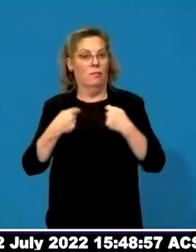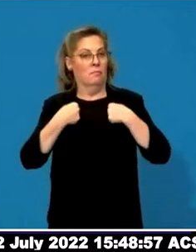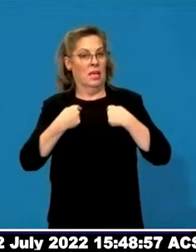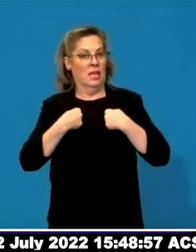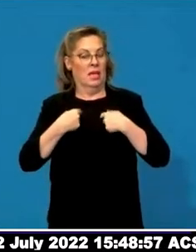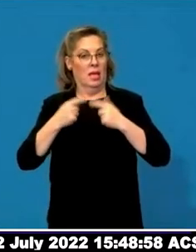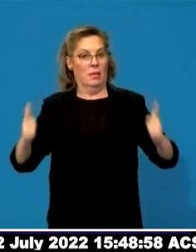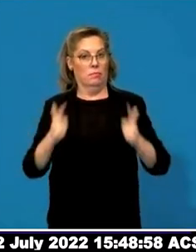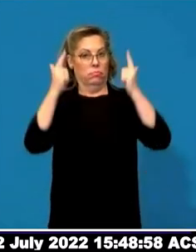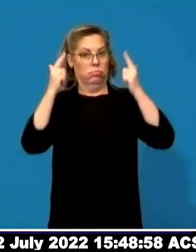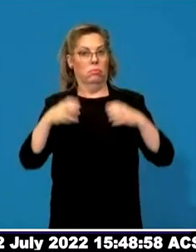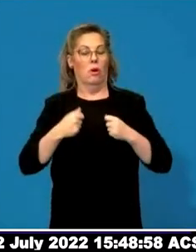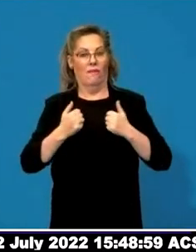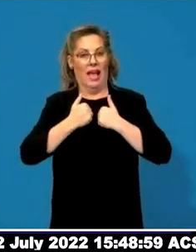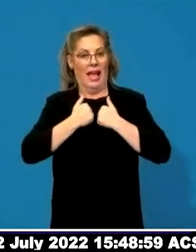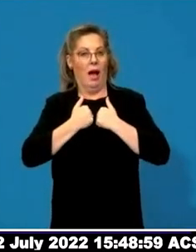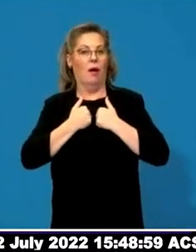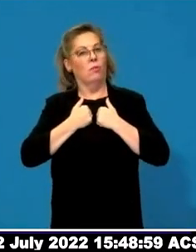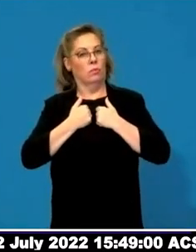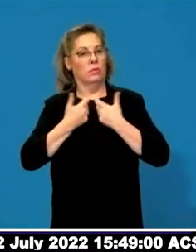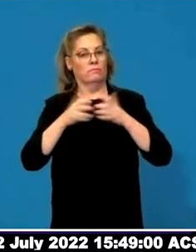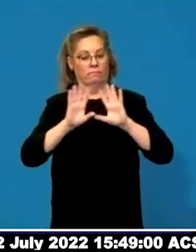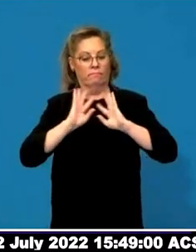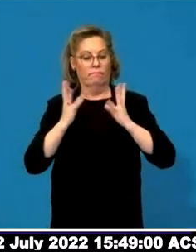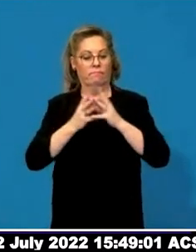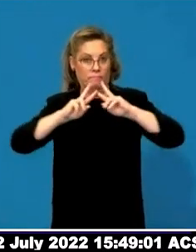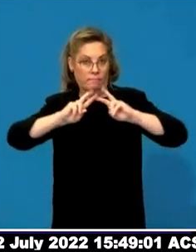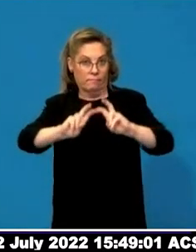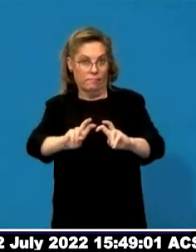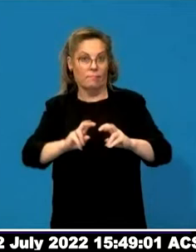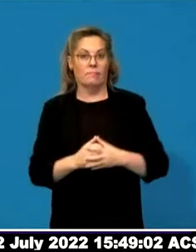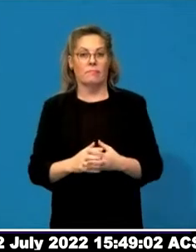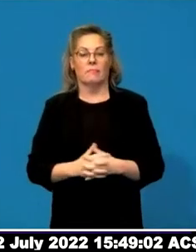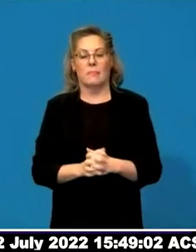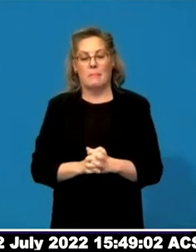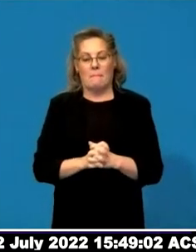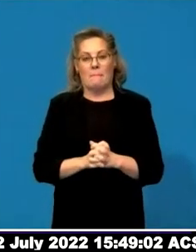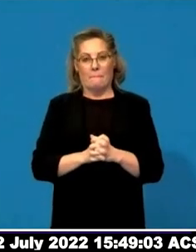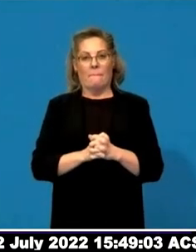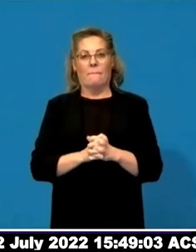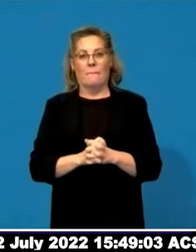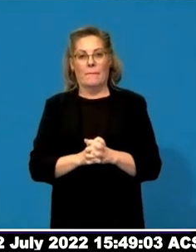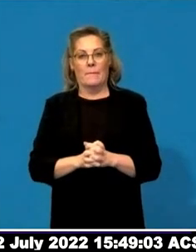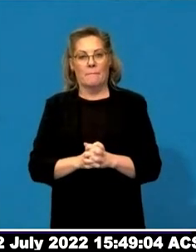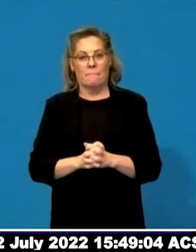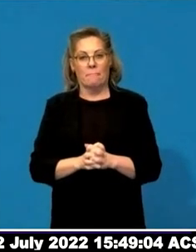Ms Tarrago. Thank you, Chair. It is also customary, throughout the Torres Strait,